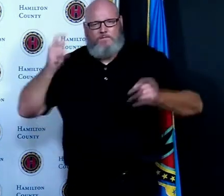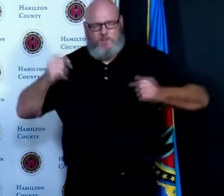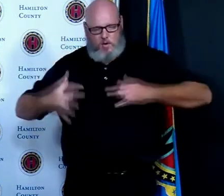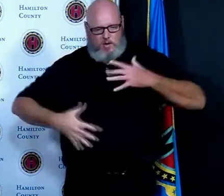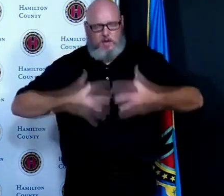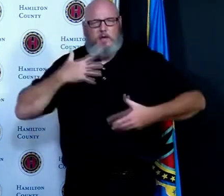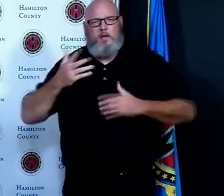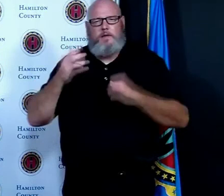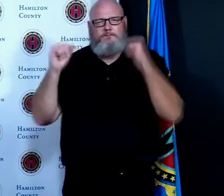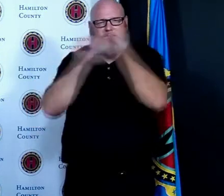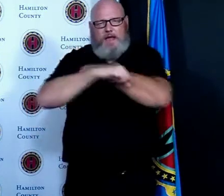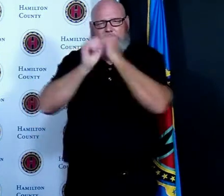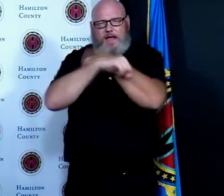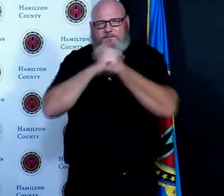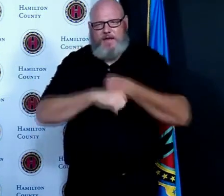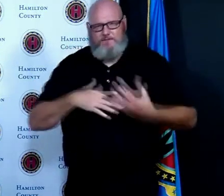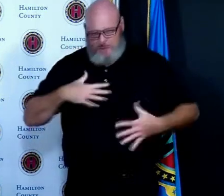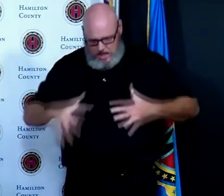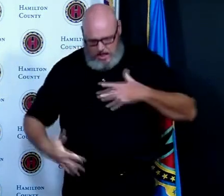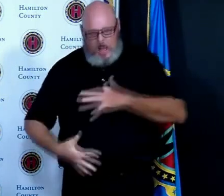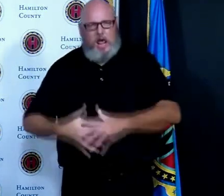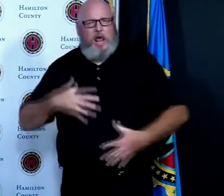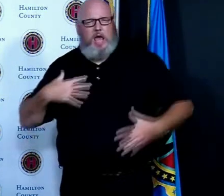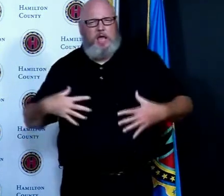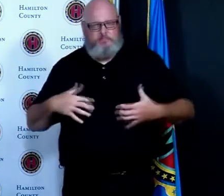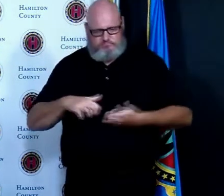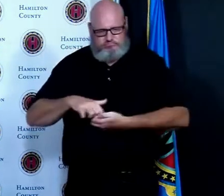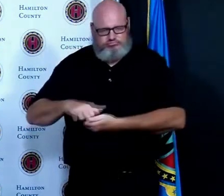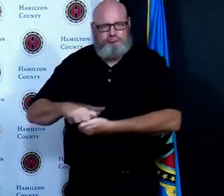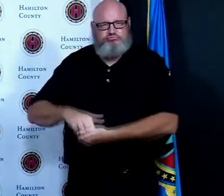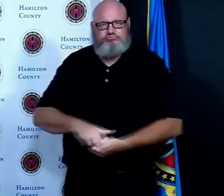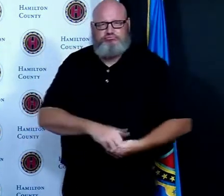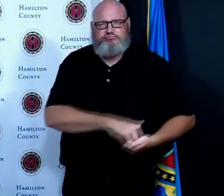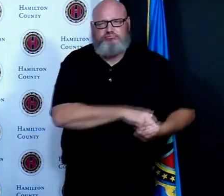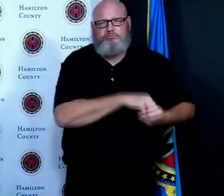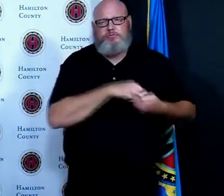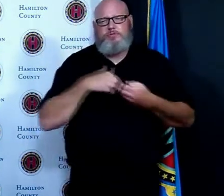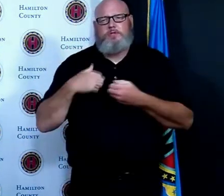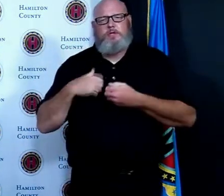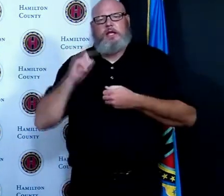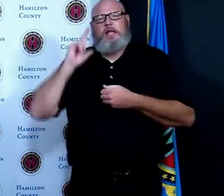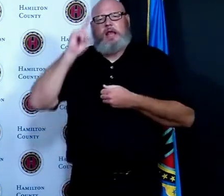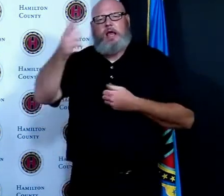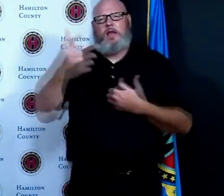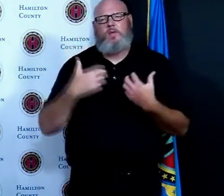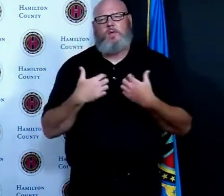effects and what we're seeing is that even amongst younger people who've recovered from the virus